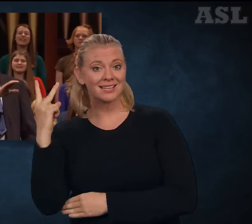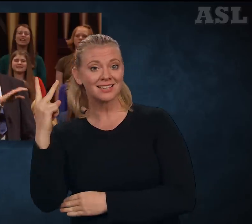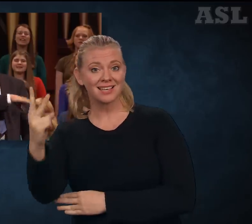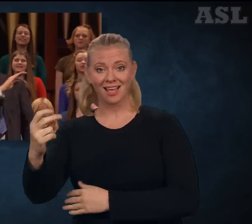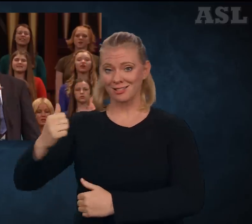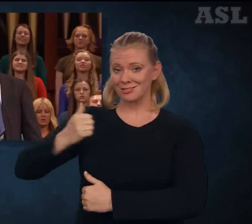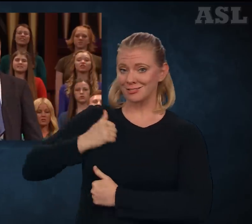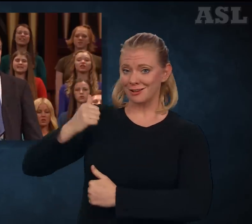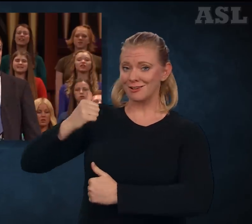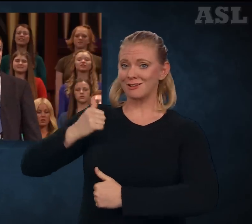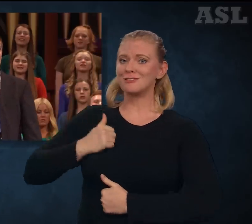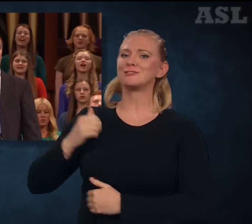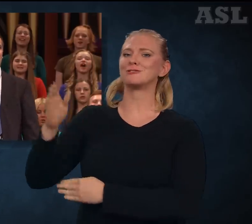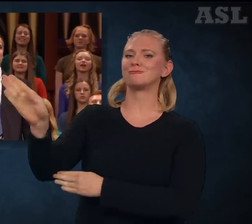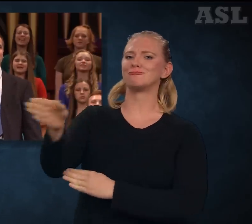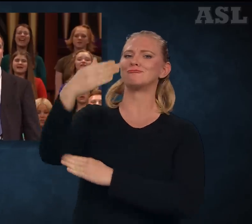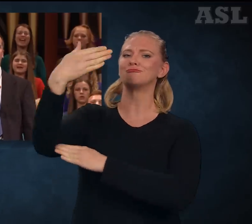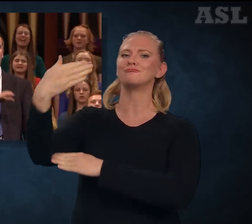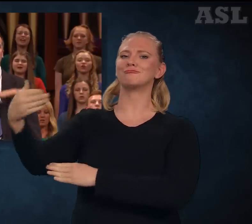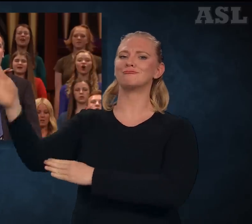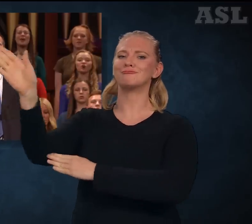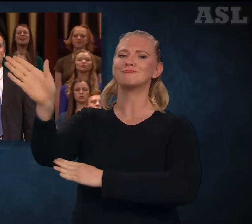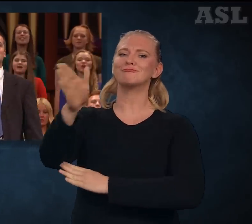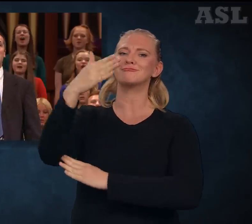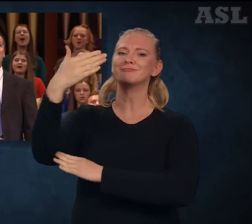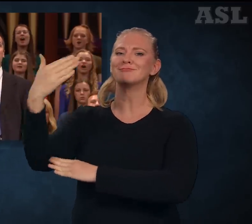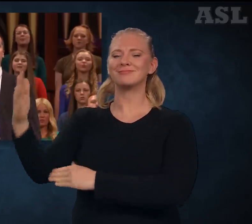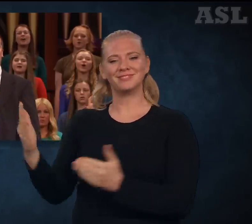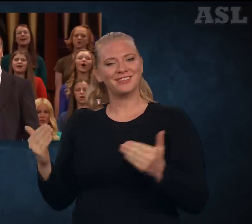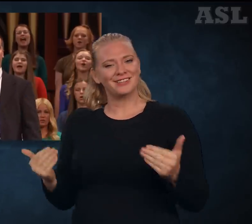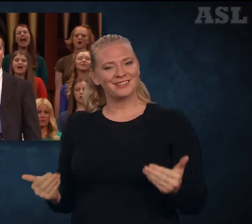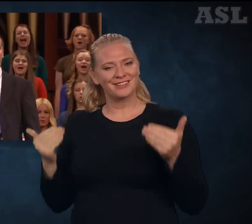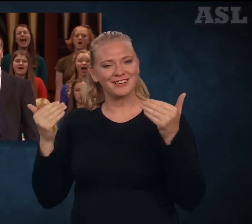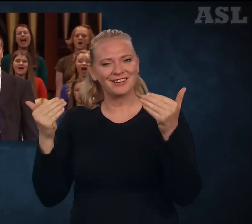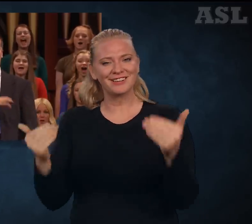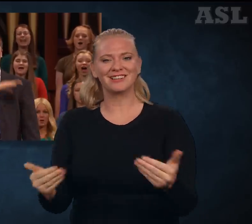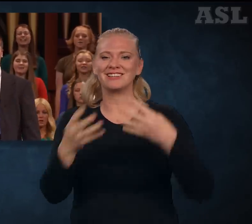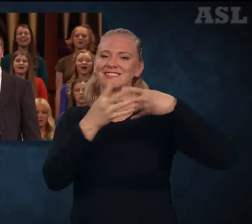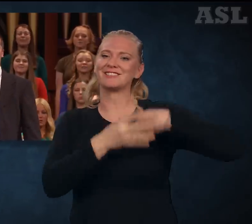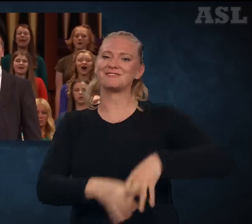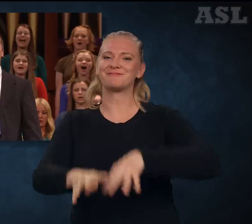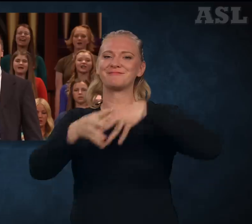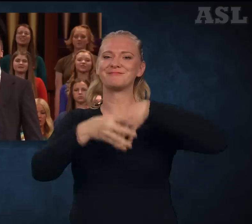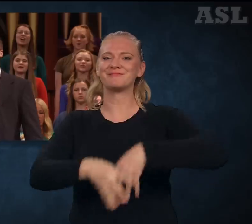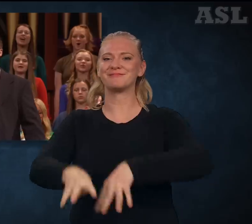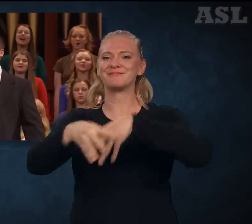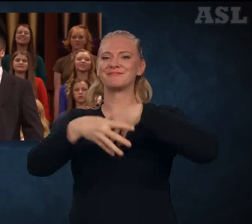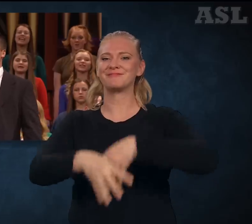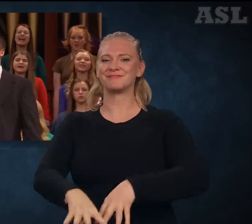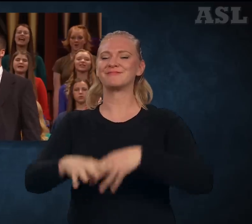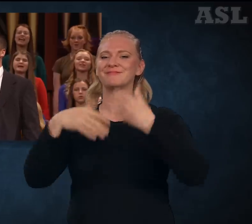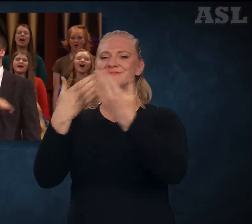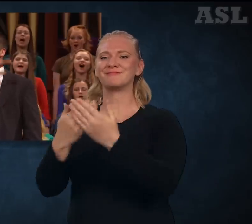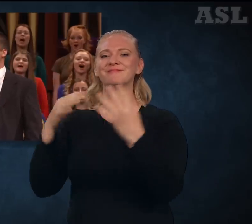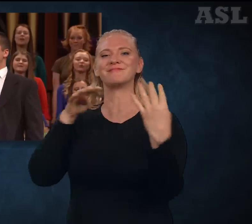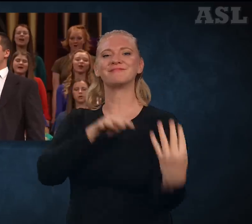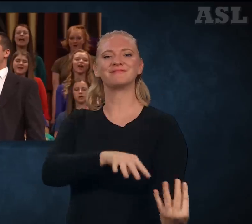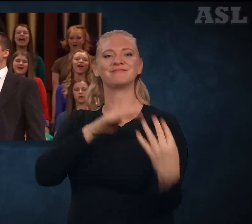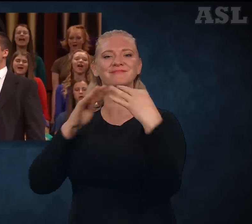SEE, THE CHIEFTAIN SIGNALS ONWARD,